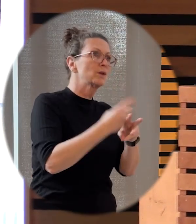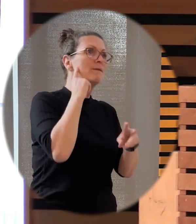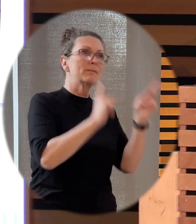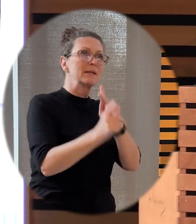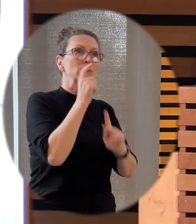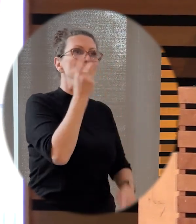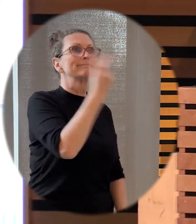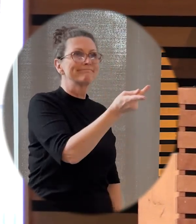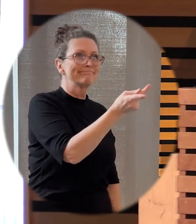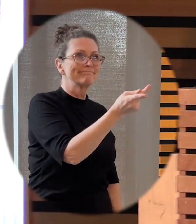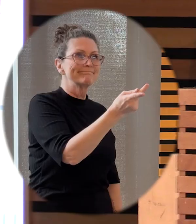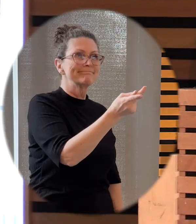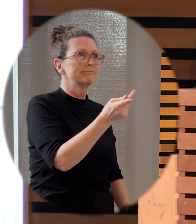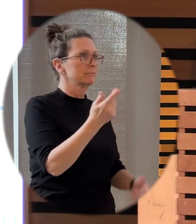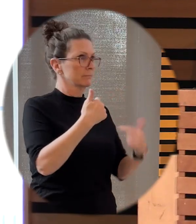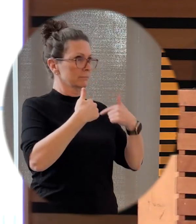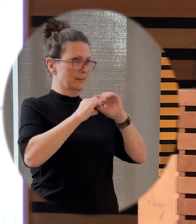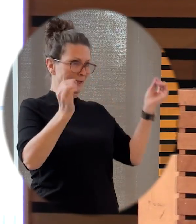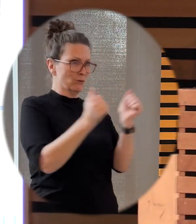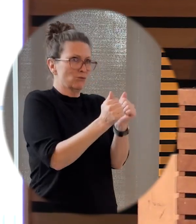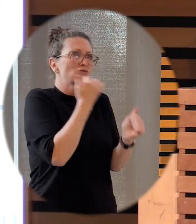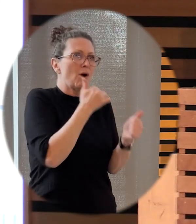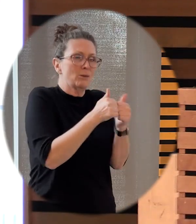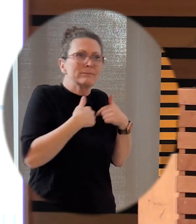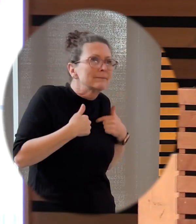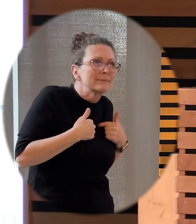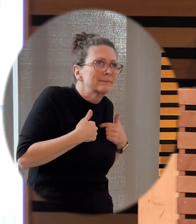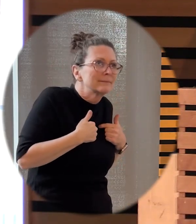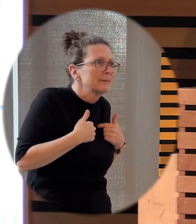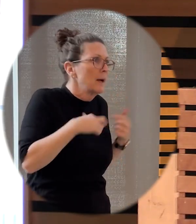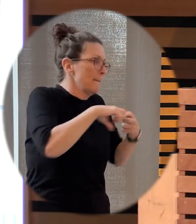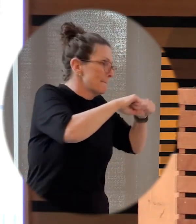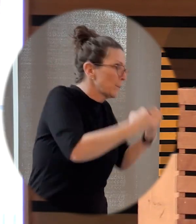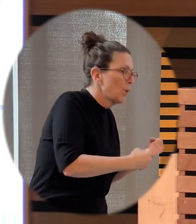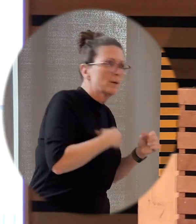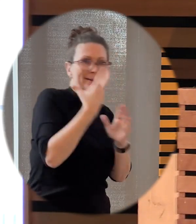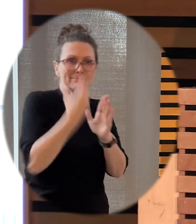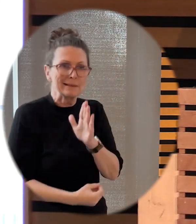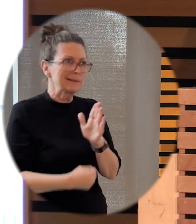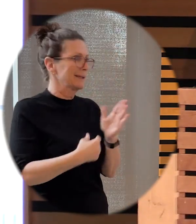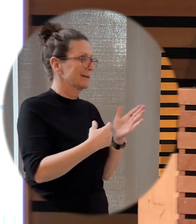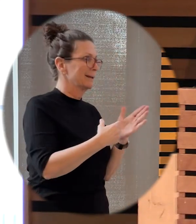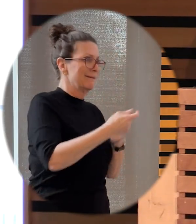see. There is nothing wrong with me. There is no flaw or defect in me that needs to be fixed.